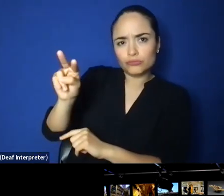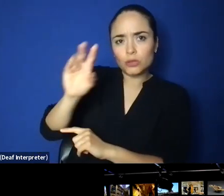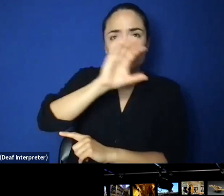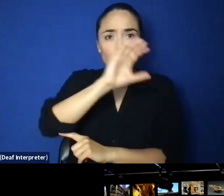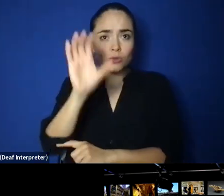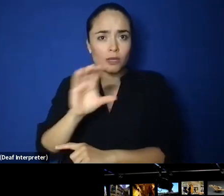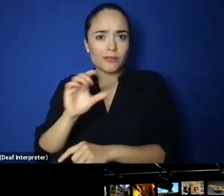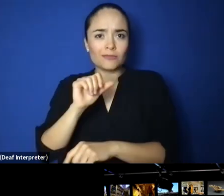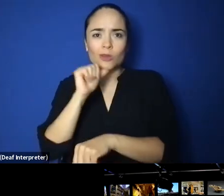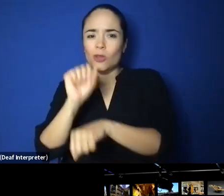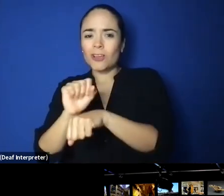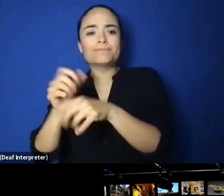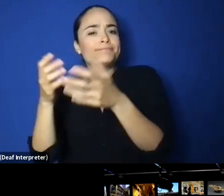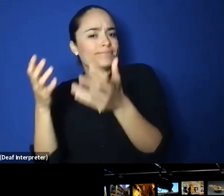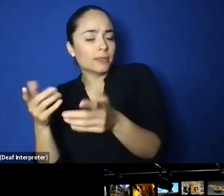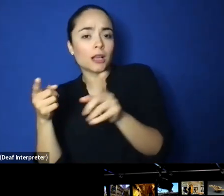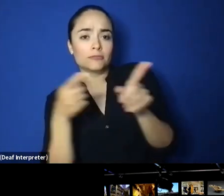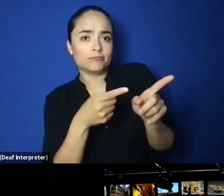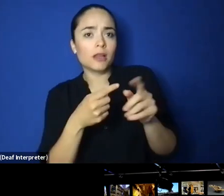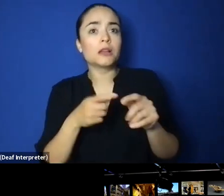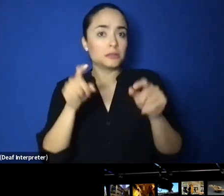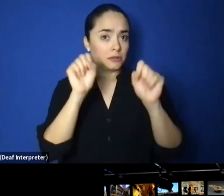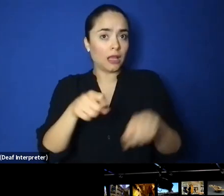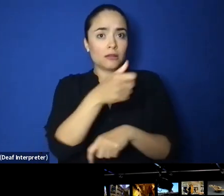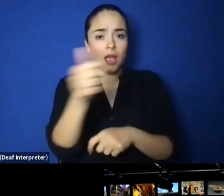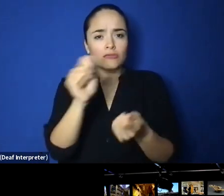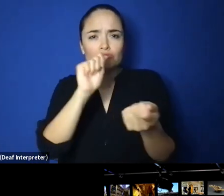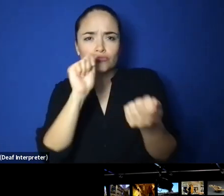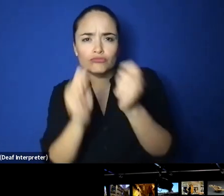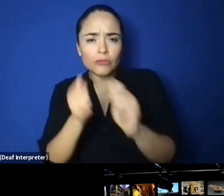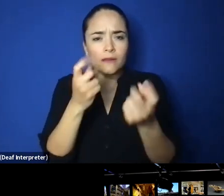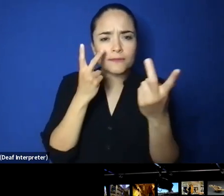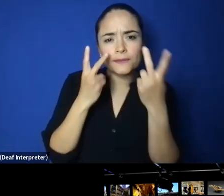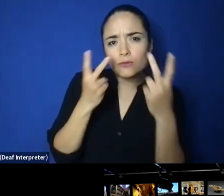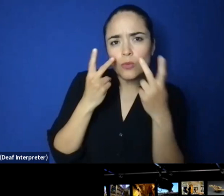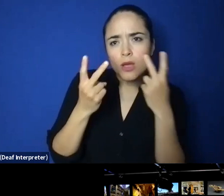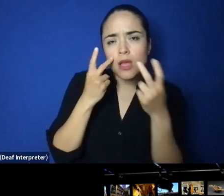an option to change your view up in the top right hand corner. If there is not, then you can check out